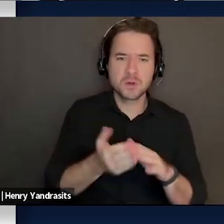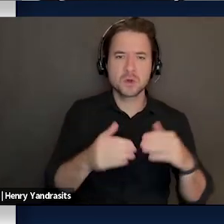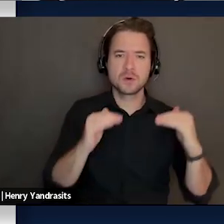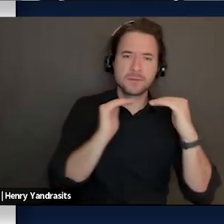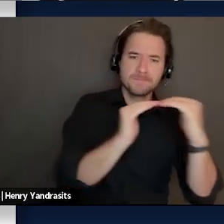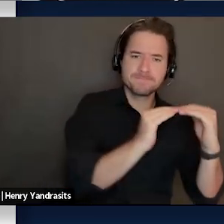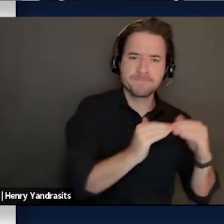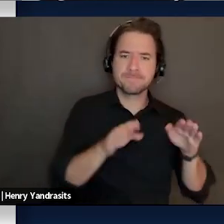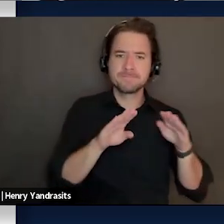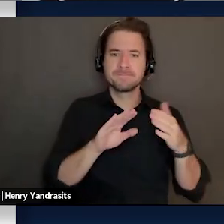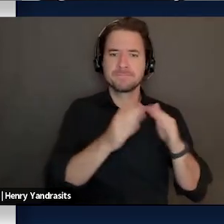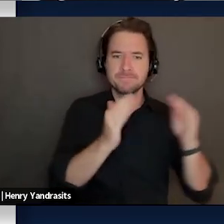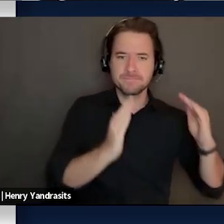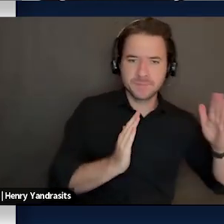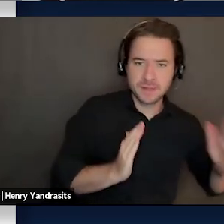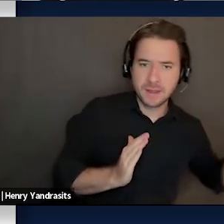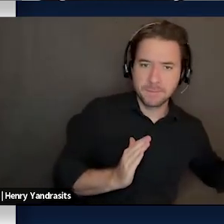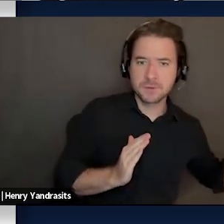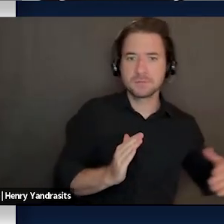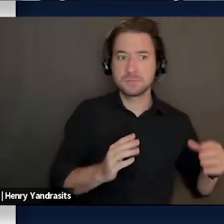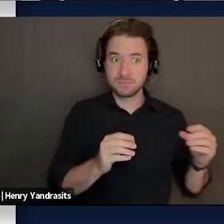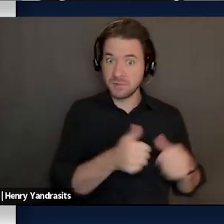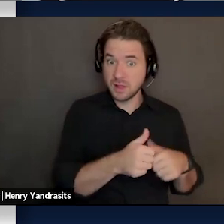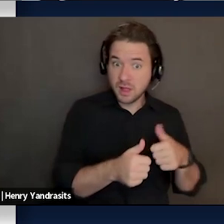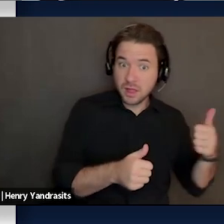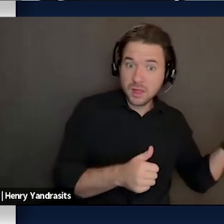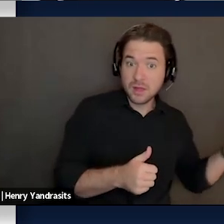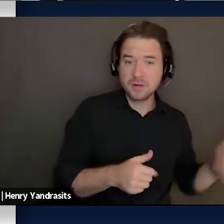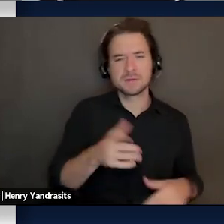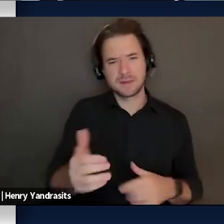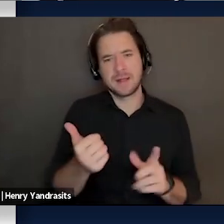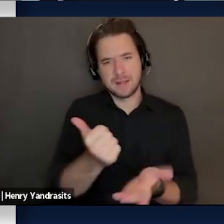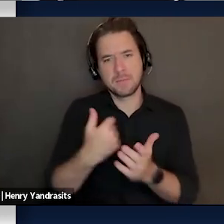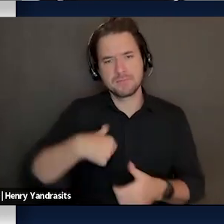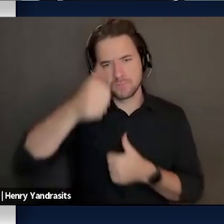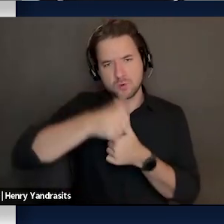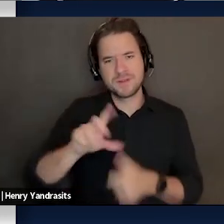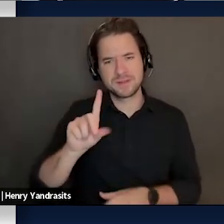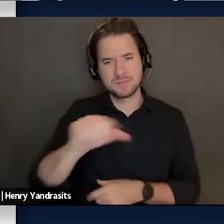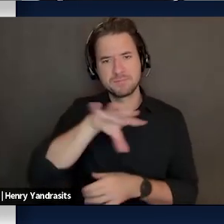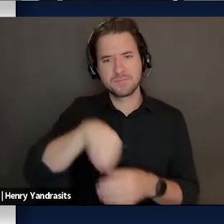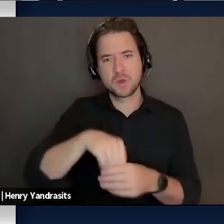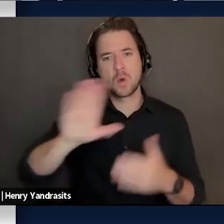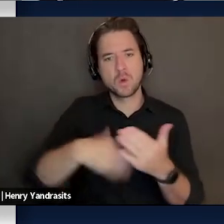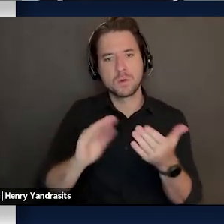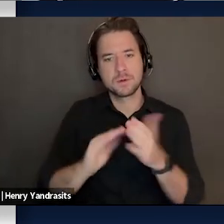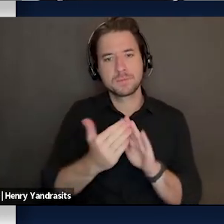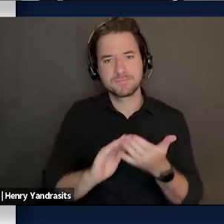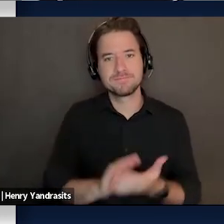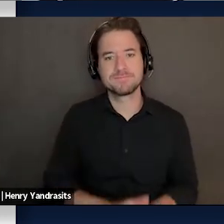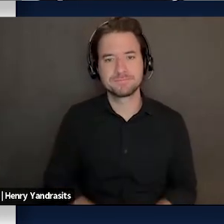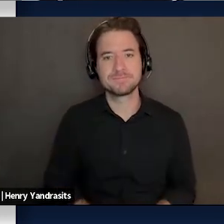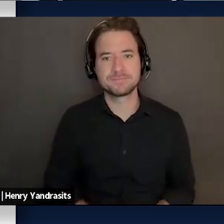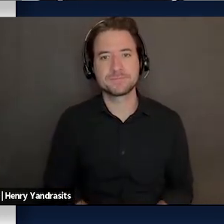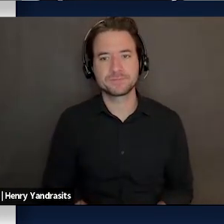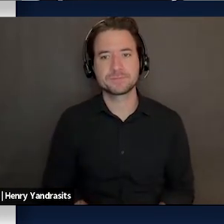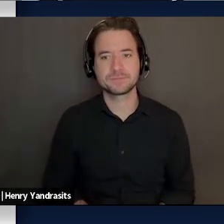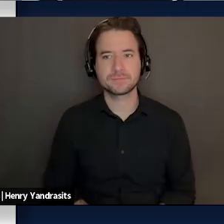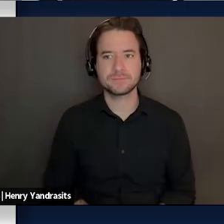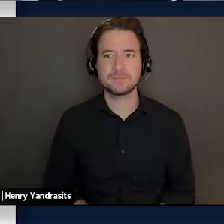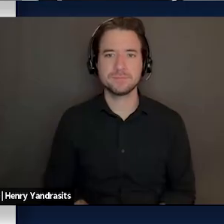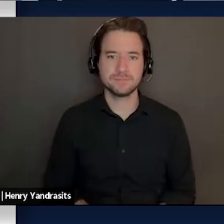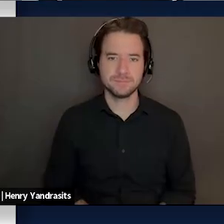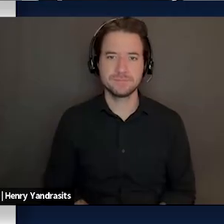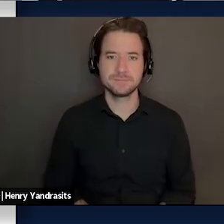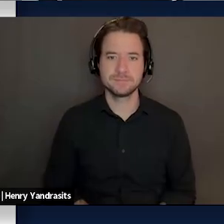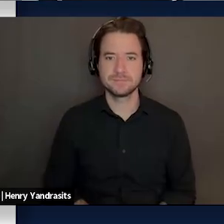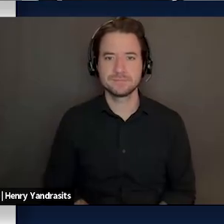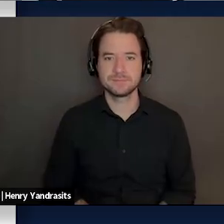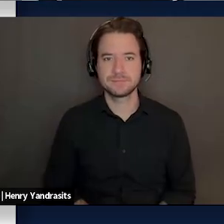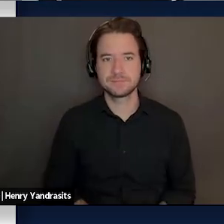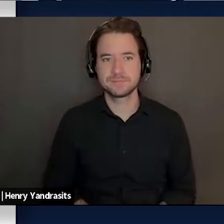And this number reminds us that disability is part of every community.